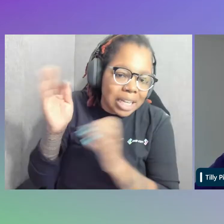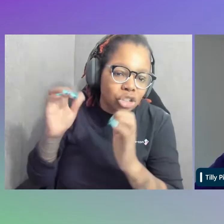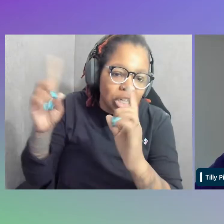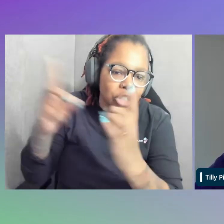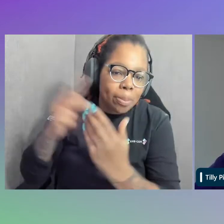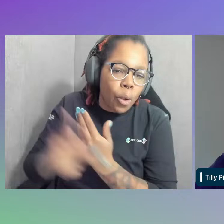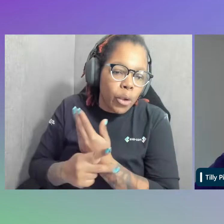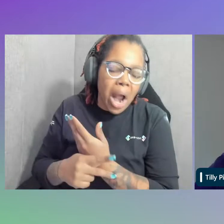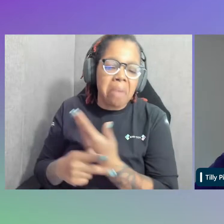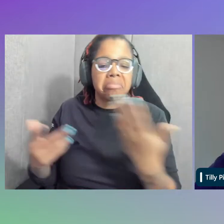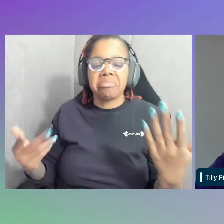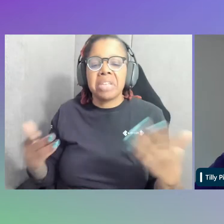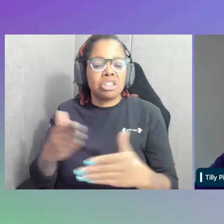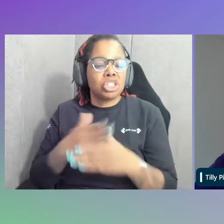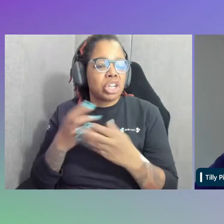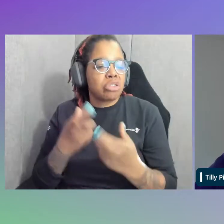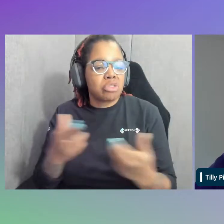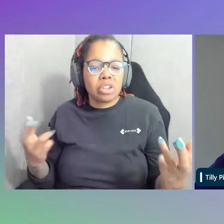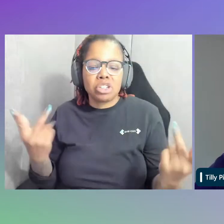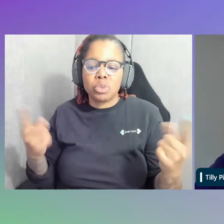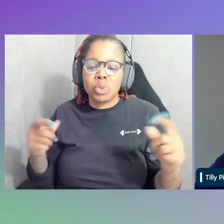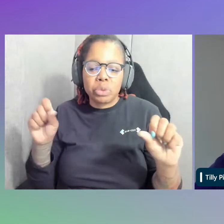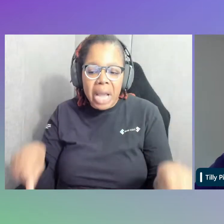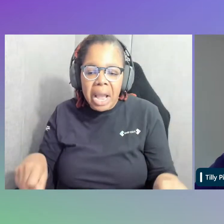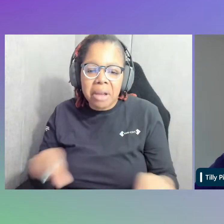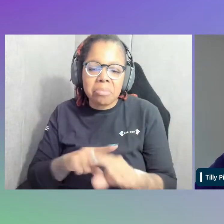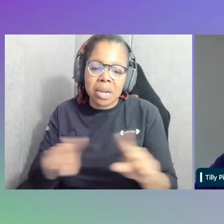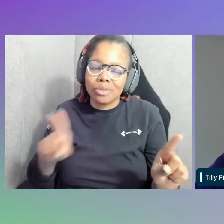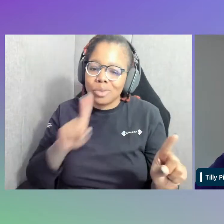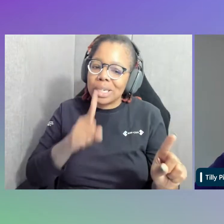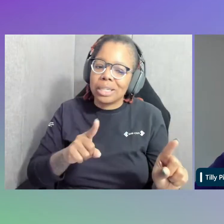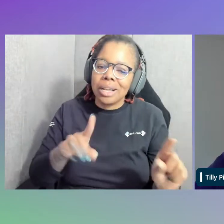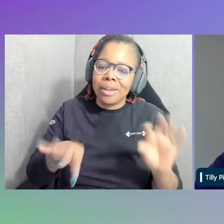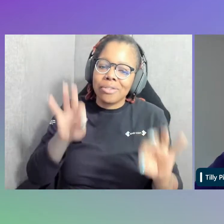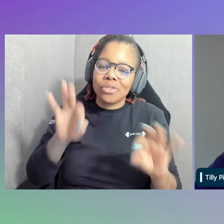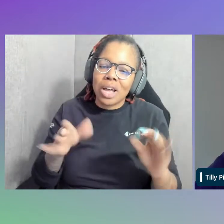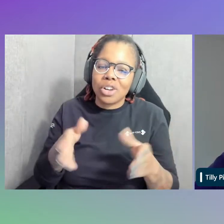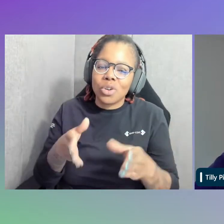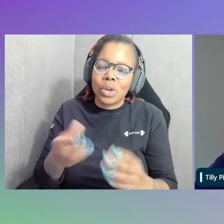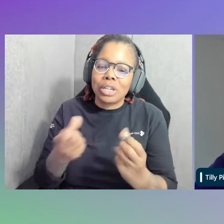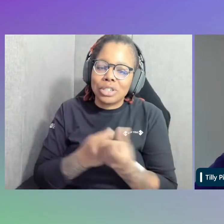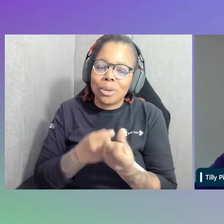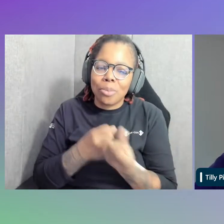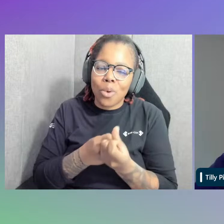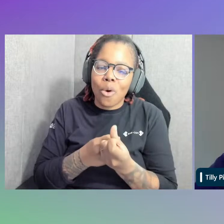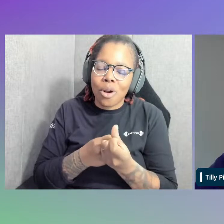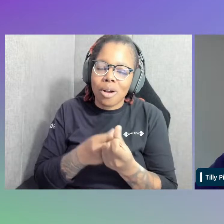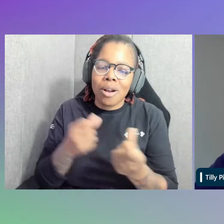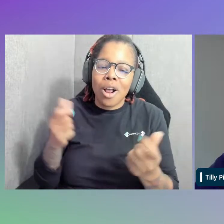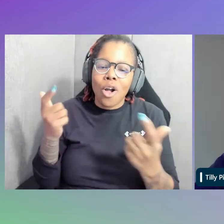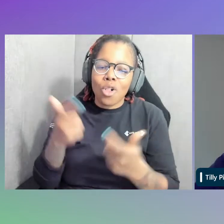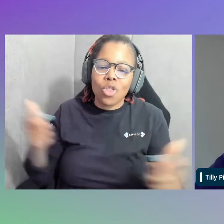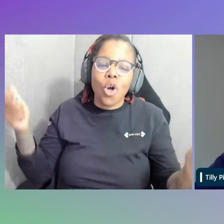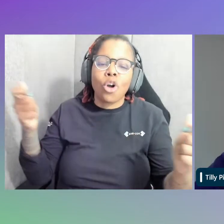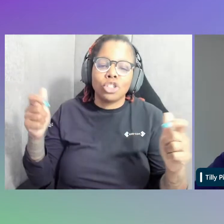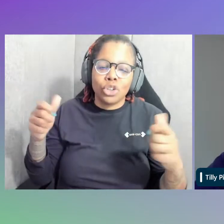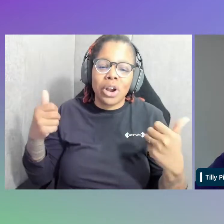sharing resources when you can. But really finding ways to support larger, scalable efforts